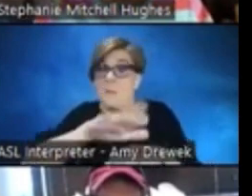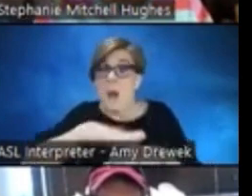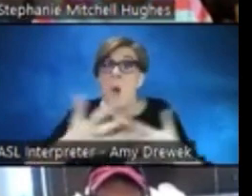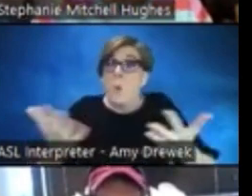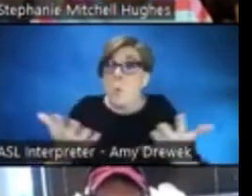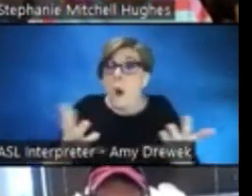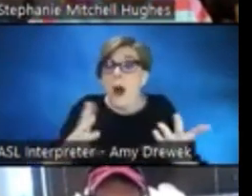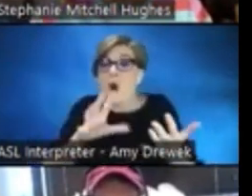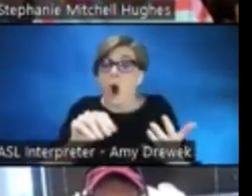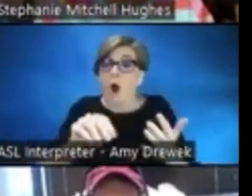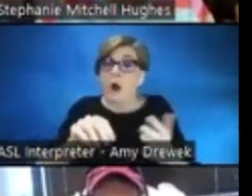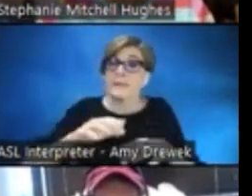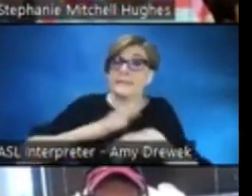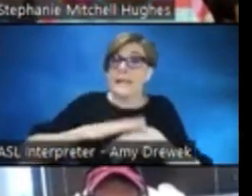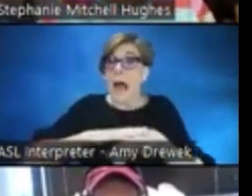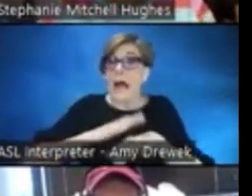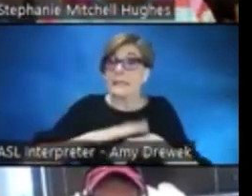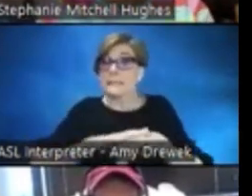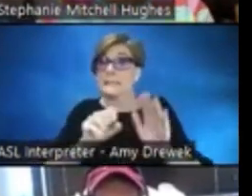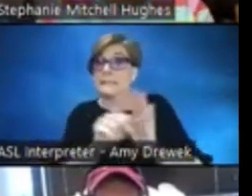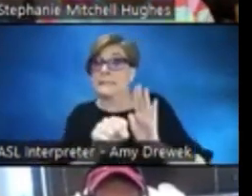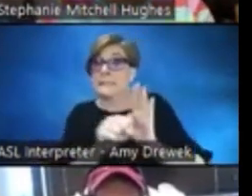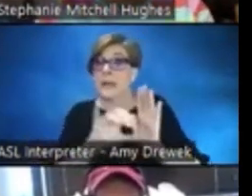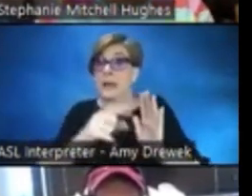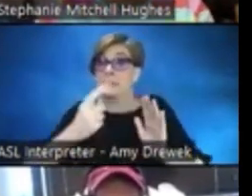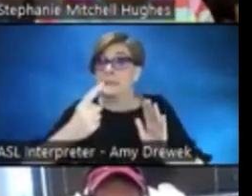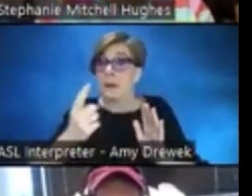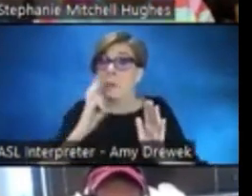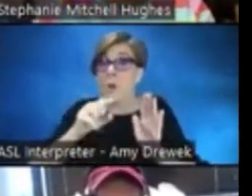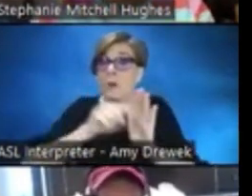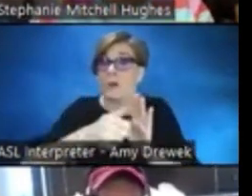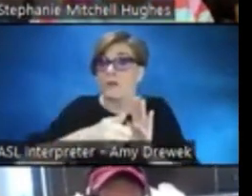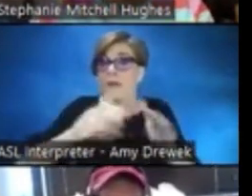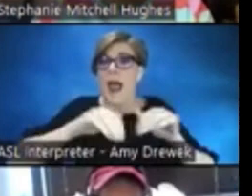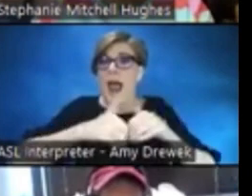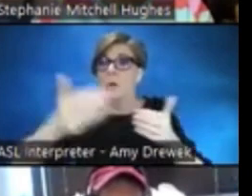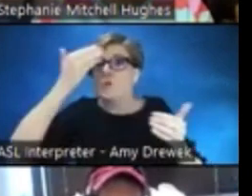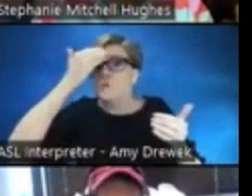HOW WILL YOU KNOW THAT A PERSON IS GOING TO DECIDE TO